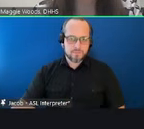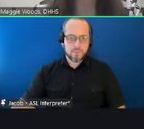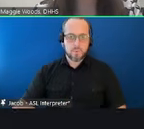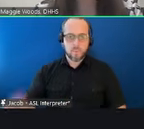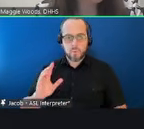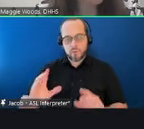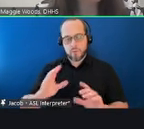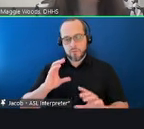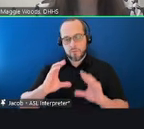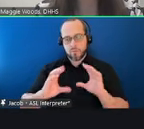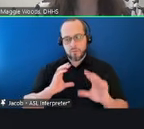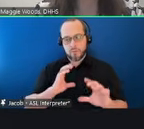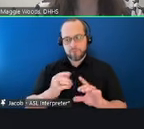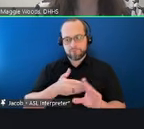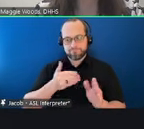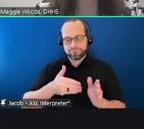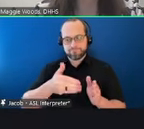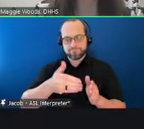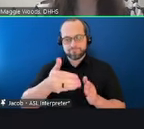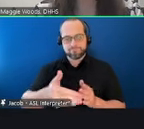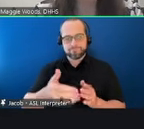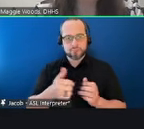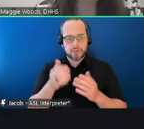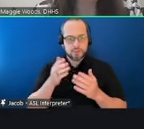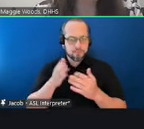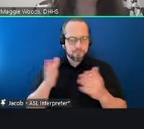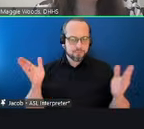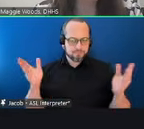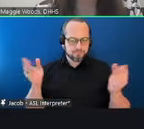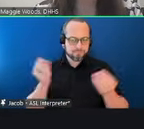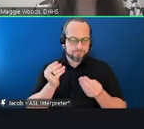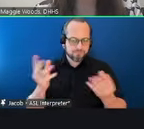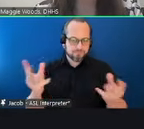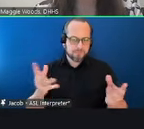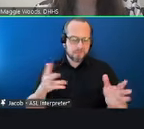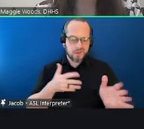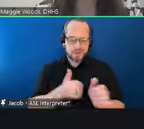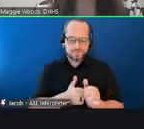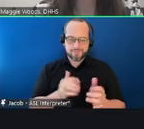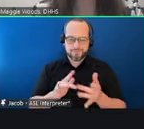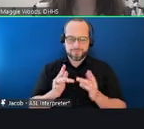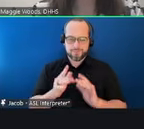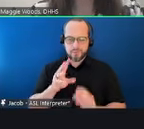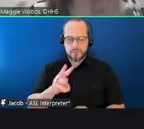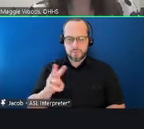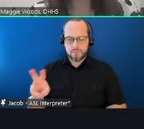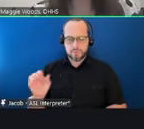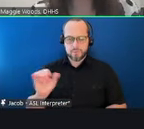uh with the public um and we will also be updating our our website regularly. But I want to get us